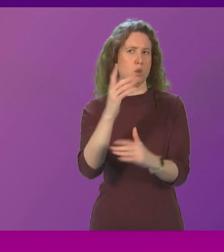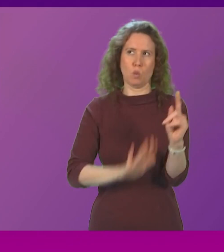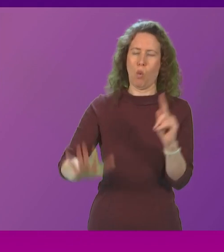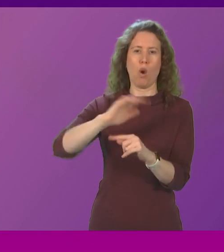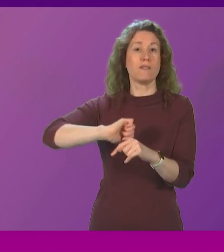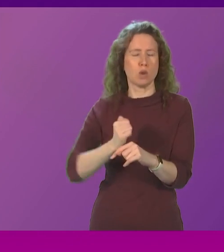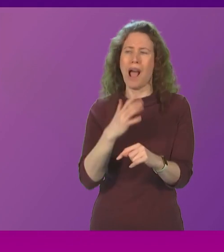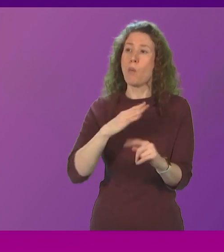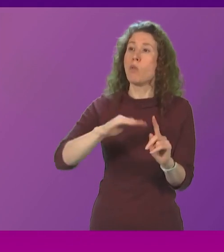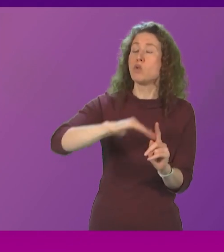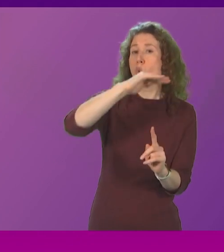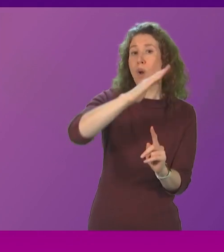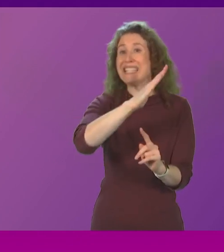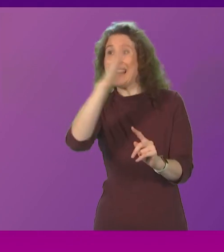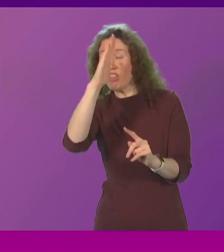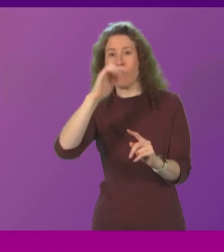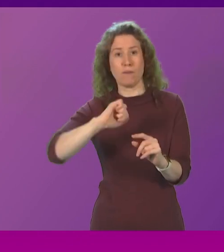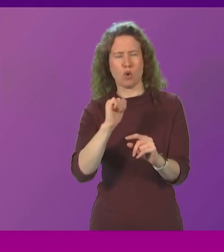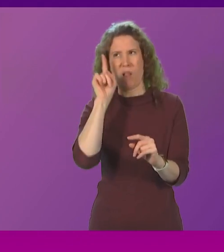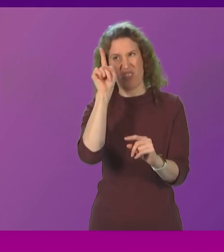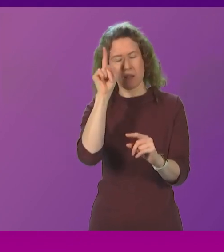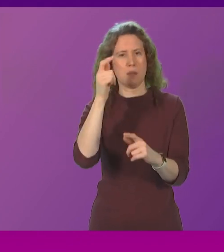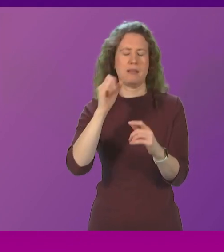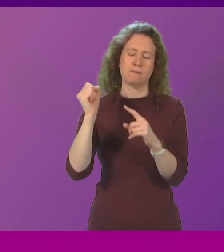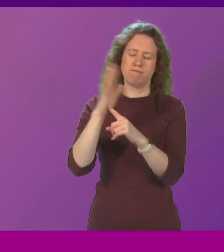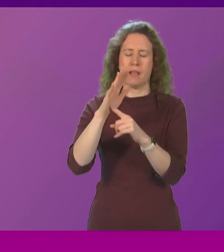I want the north-east of Scotland, in particular, to be the net zero capital not just of Europe